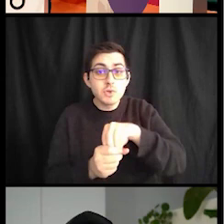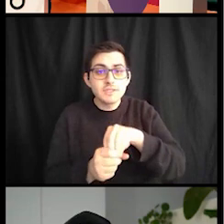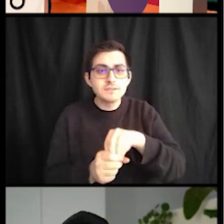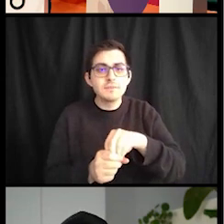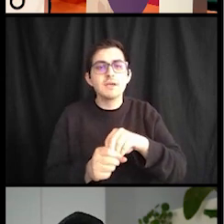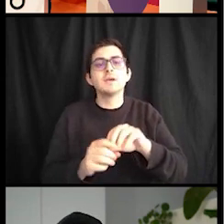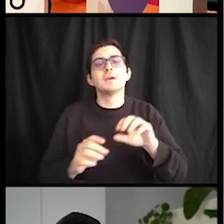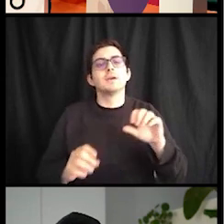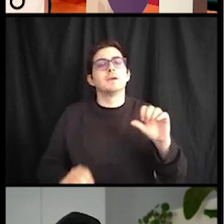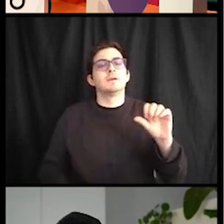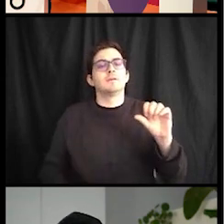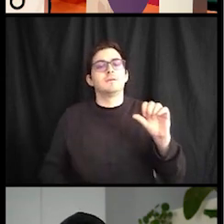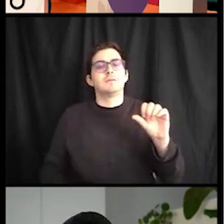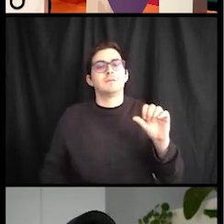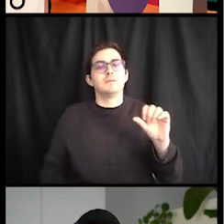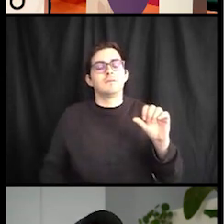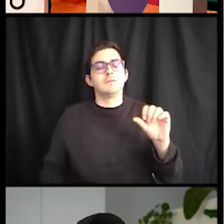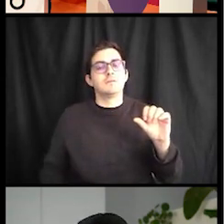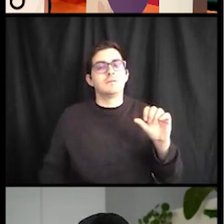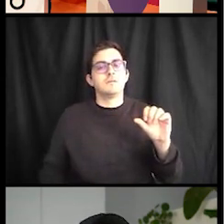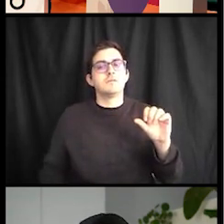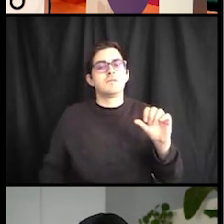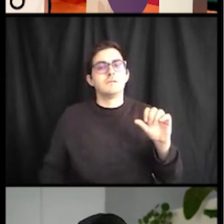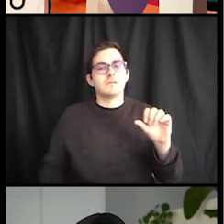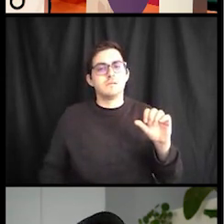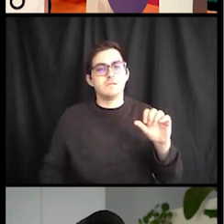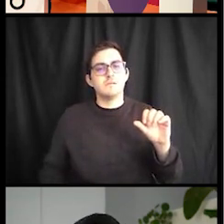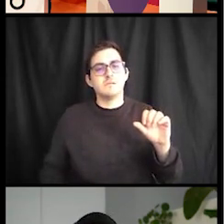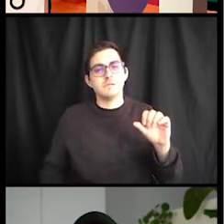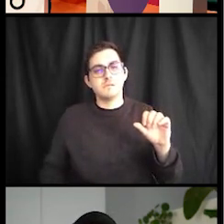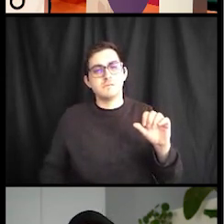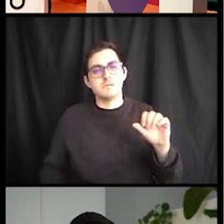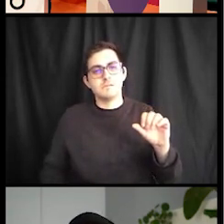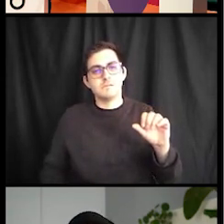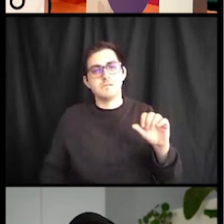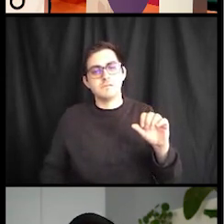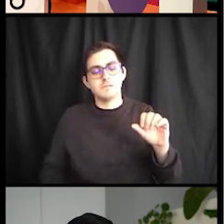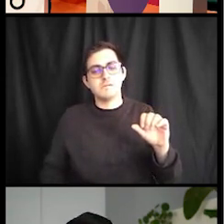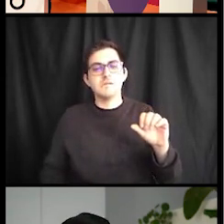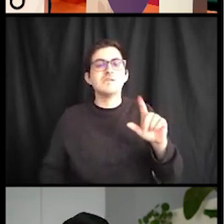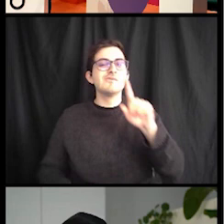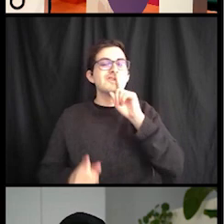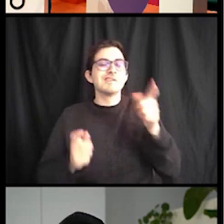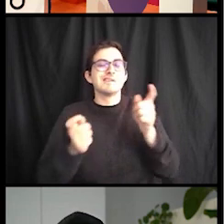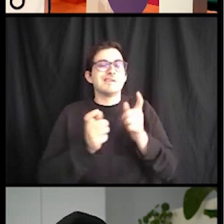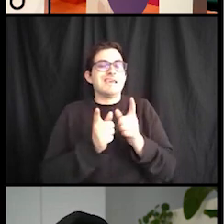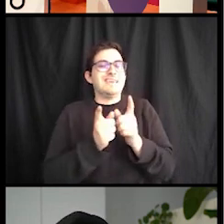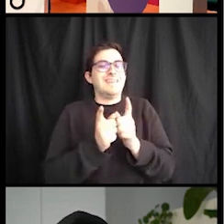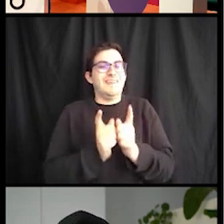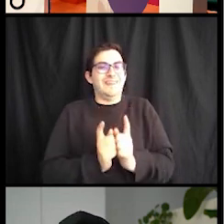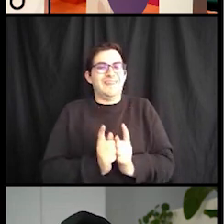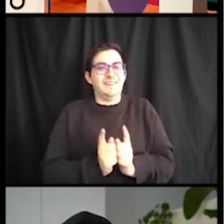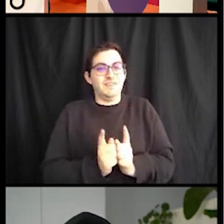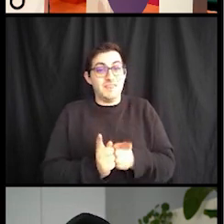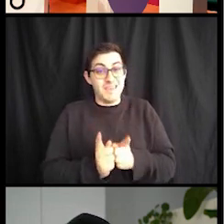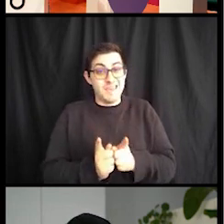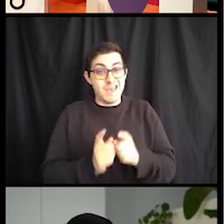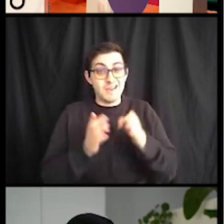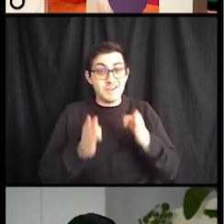have the freedom to propose ideas, but editors still has kind of the control of what gets merged back into that original file.